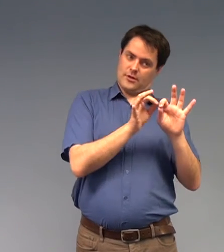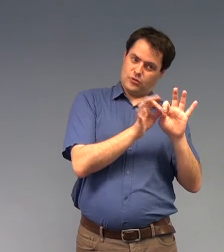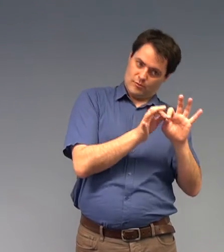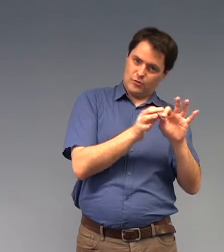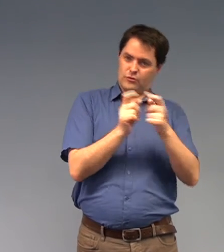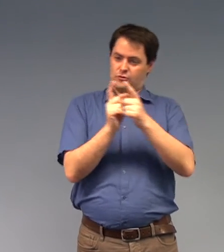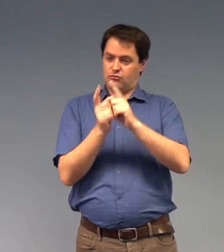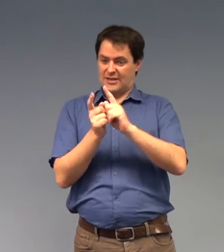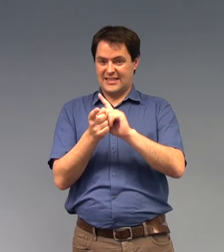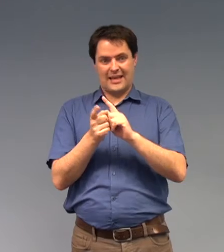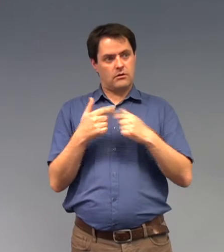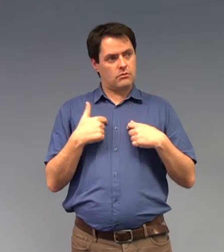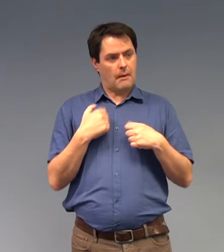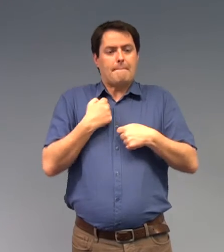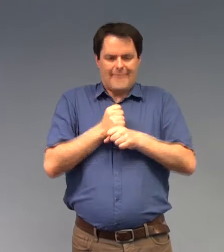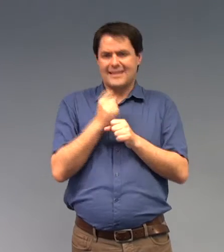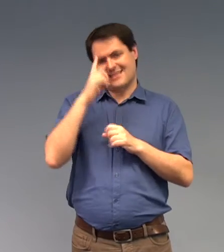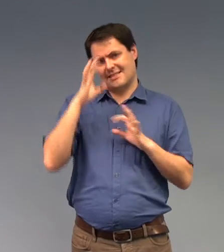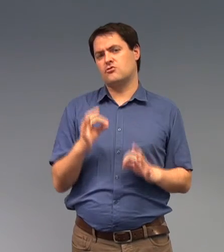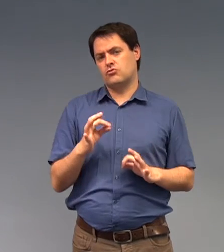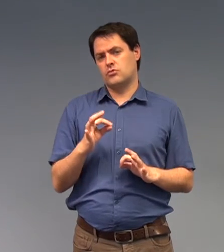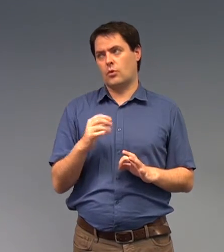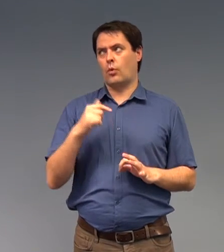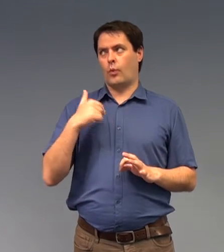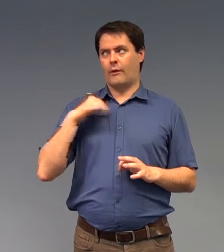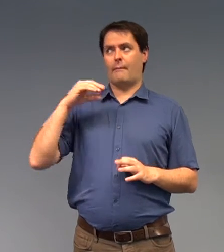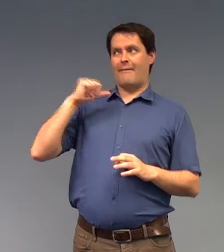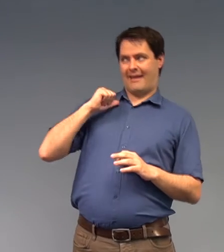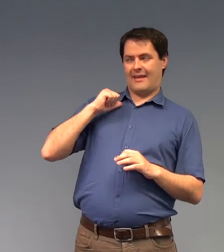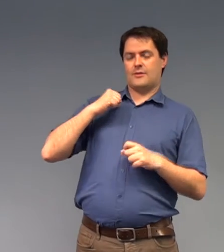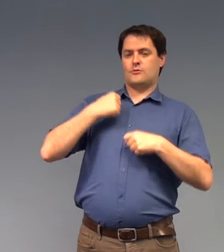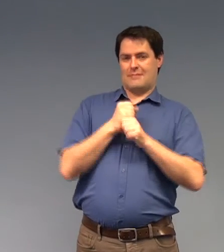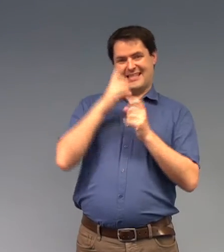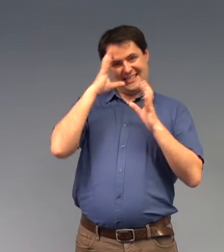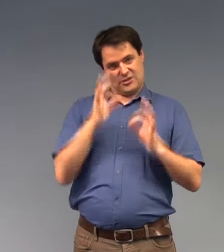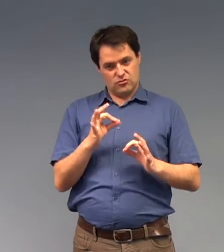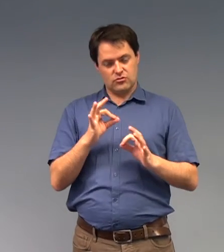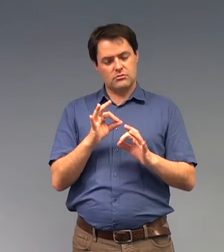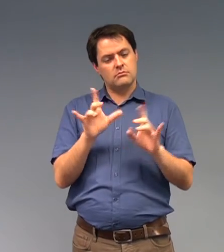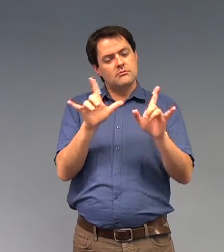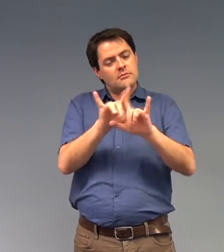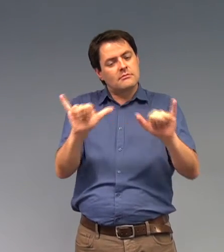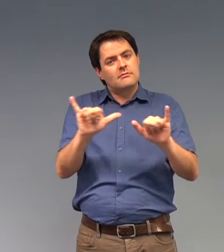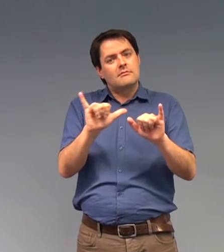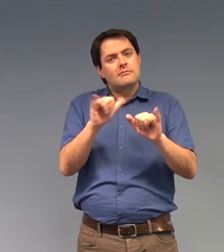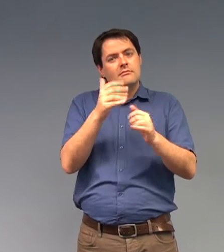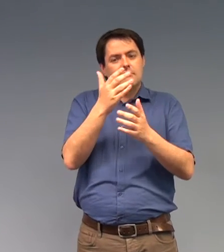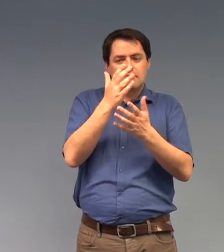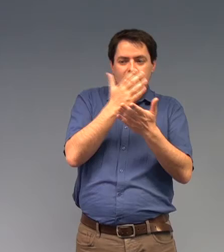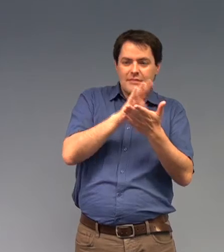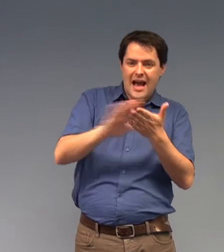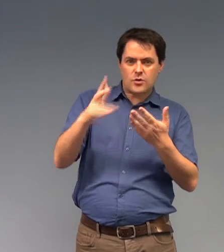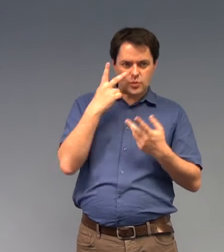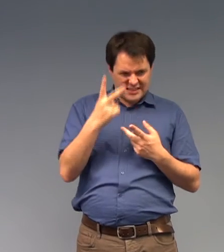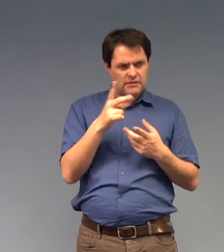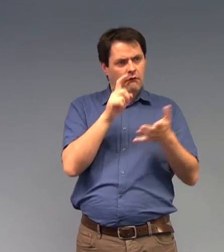And now I want to say at this point. We're not shocked that translators or interpreters make decisions. That's what we're paid to do,